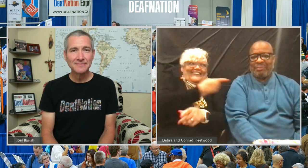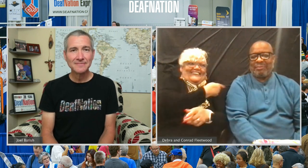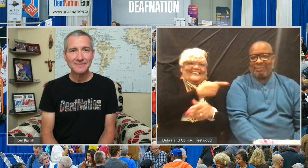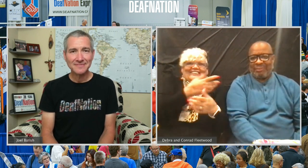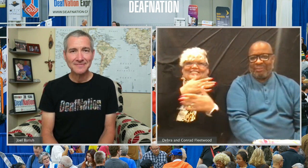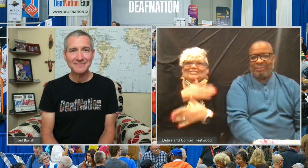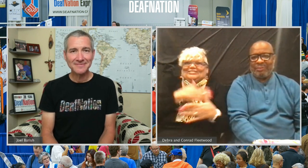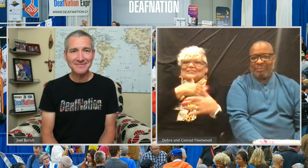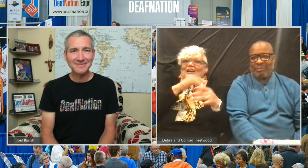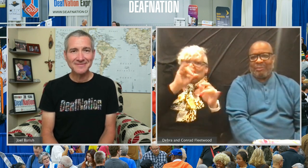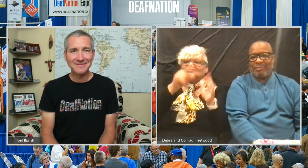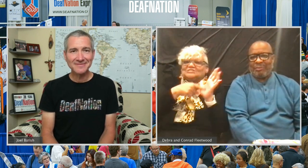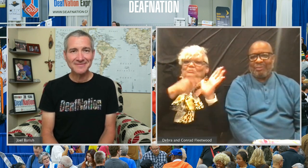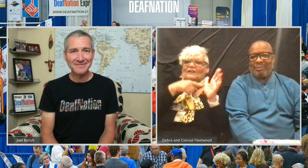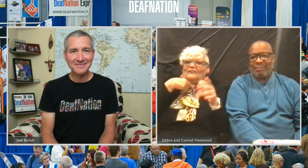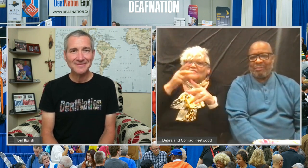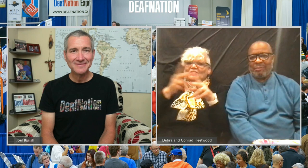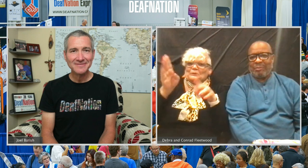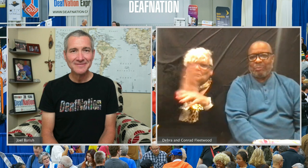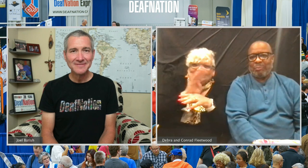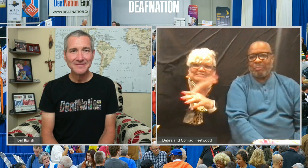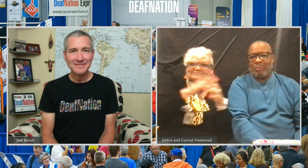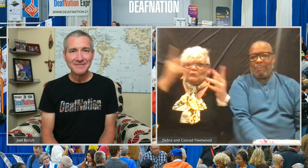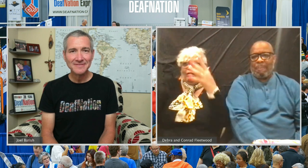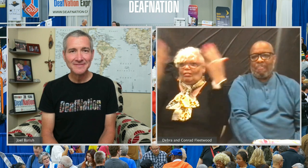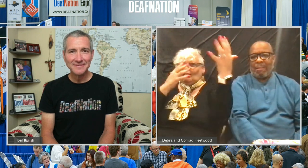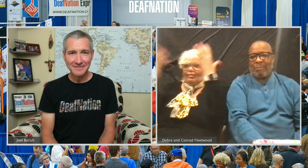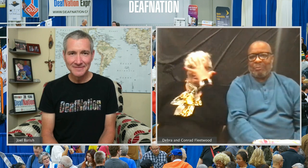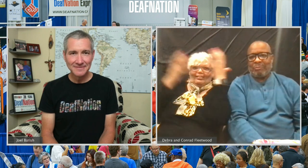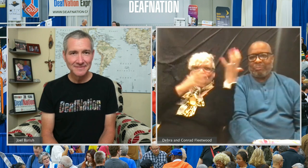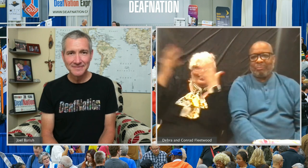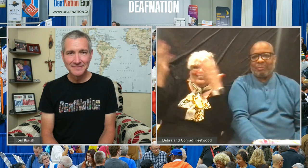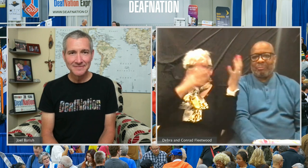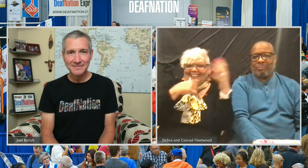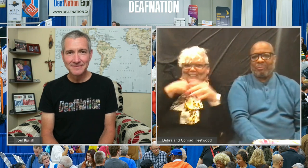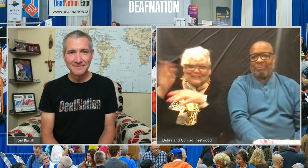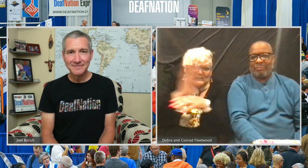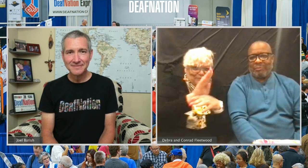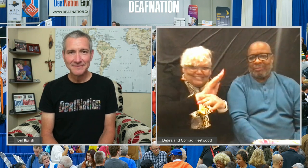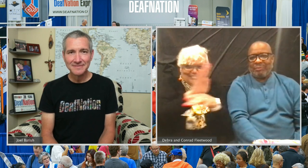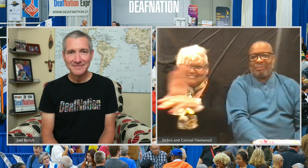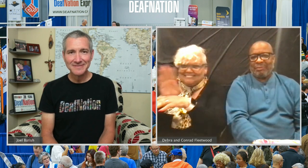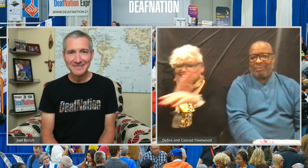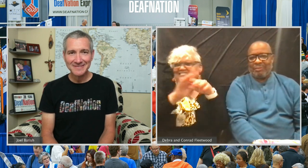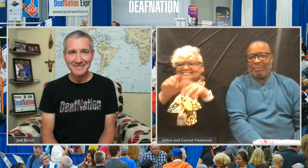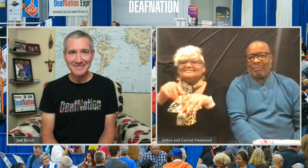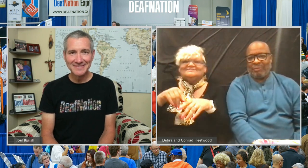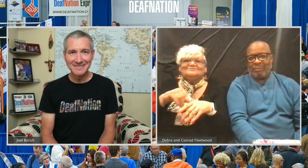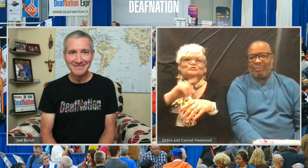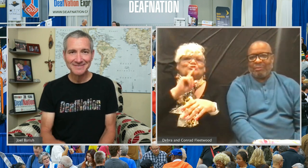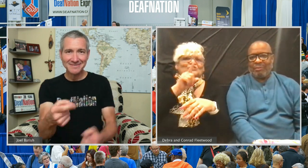We enjoy it, sometimes it’s very busy and overwhelming.